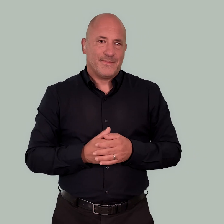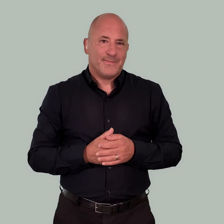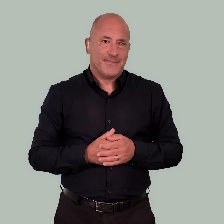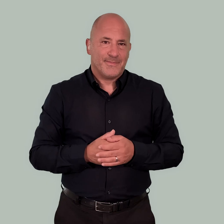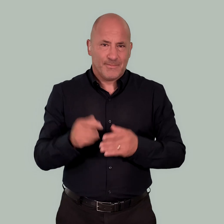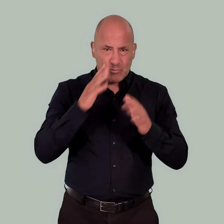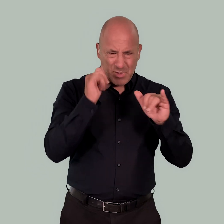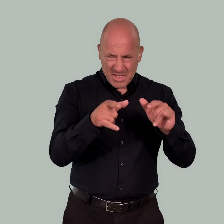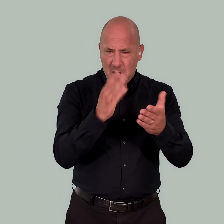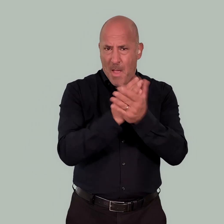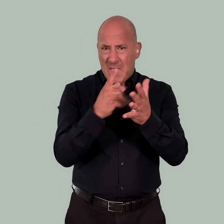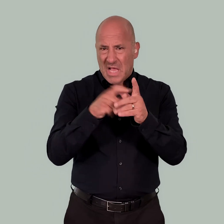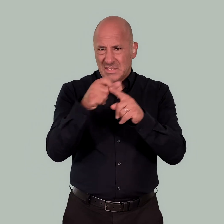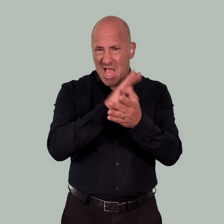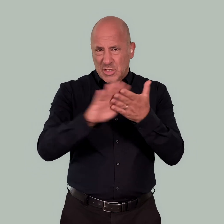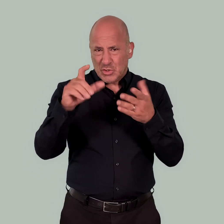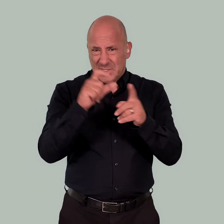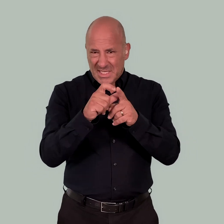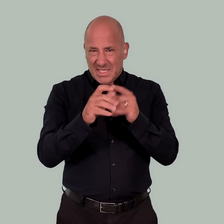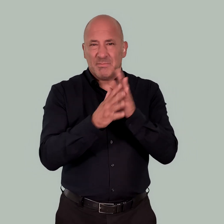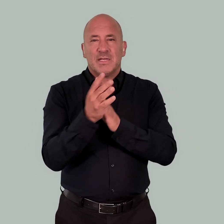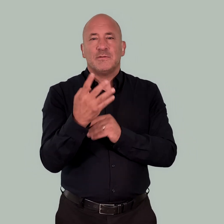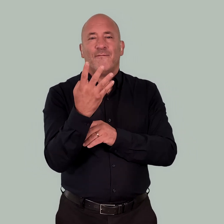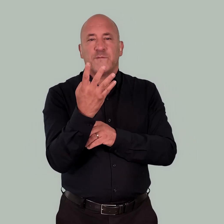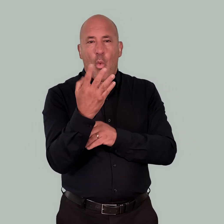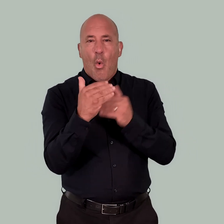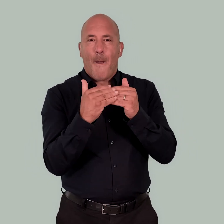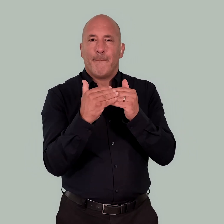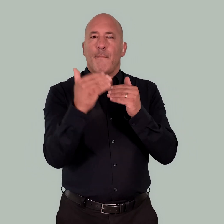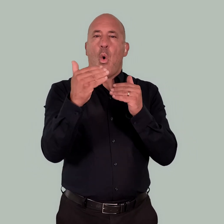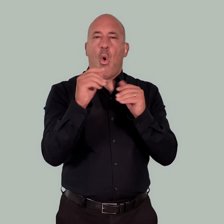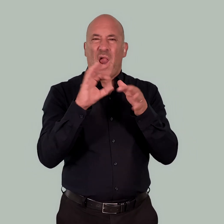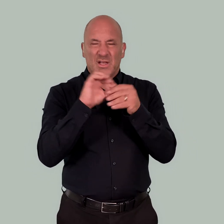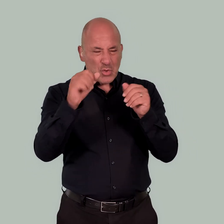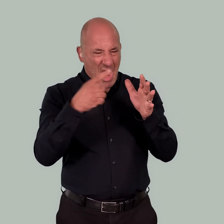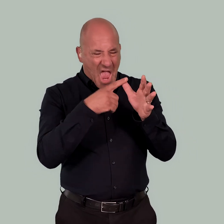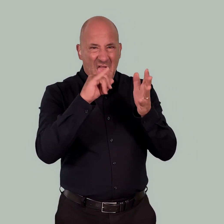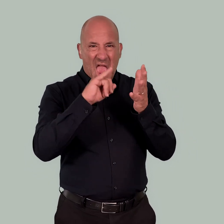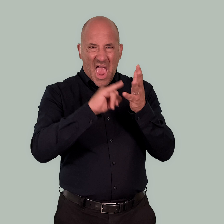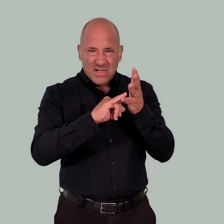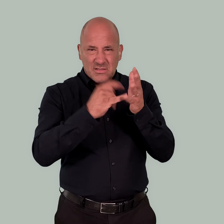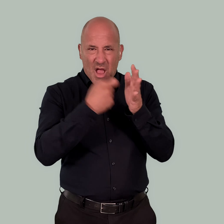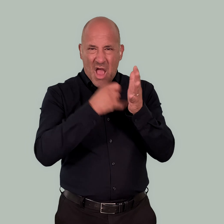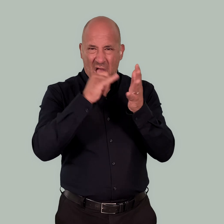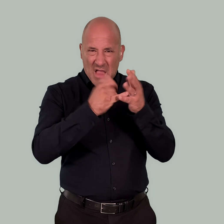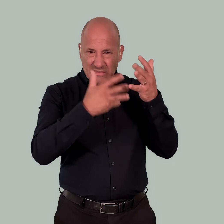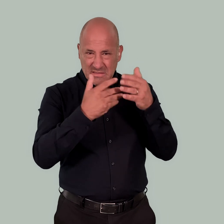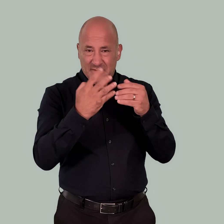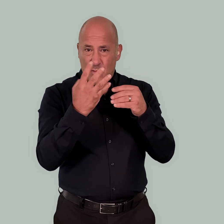Screening positive for ADHD (a score of four or more on the ASRS)